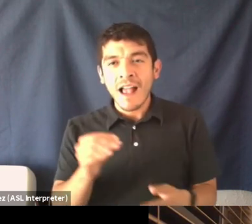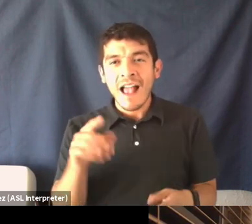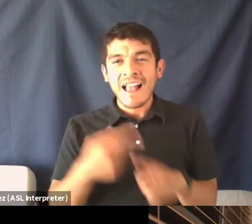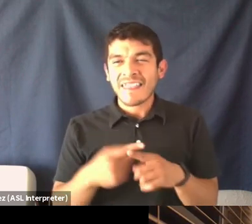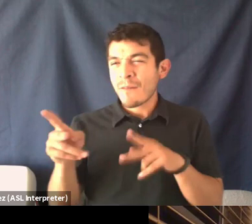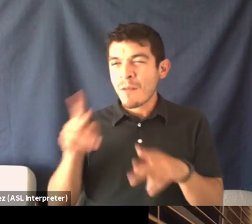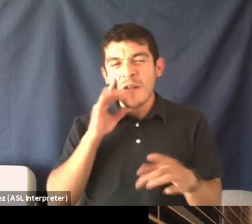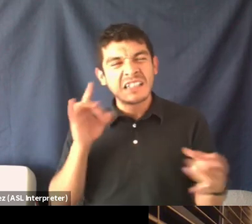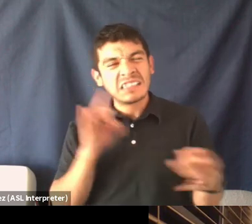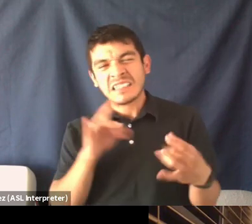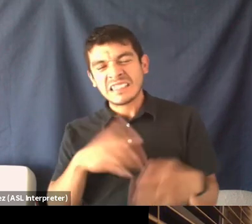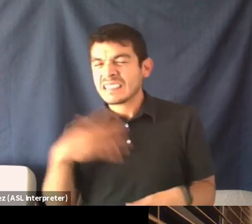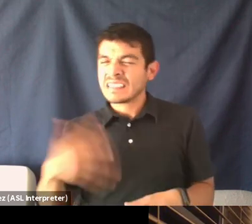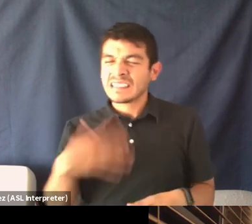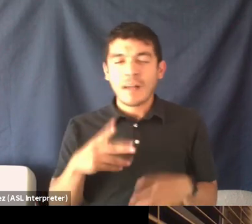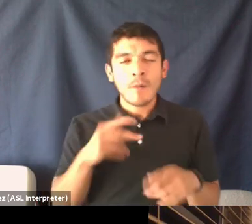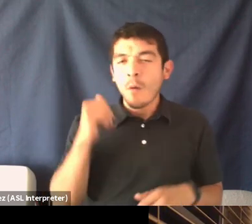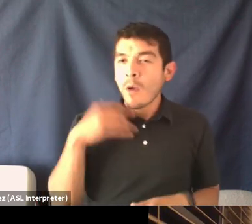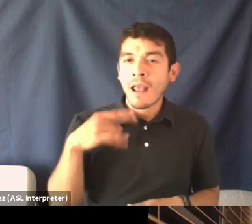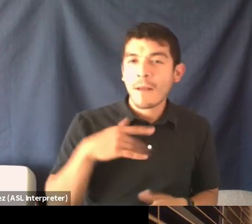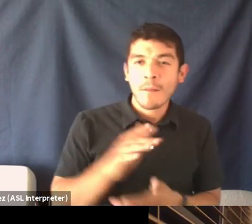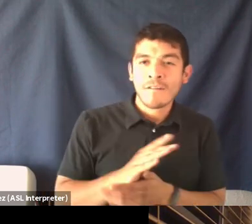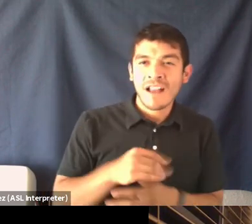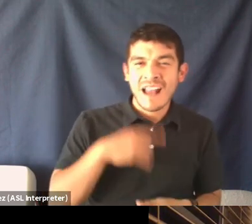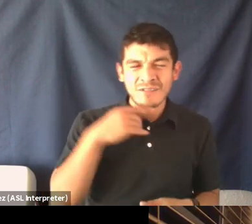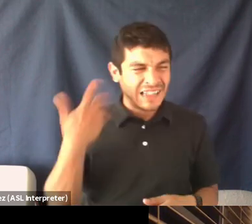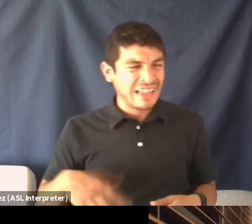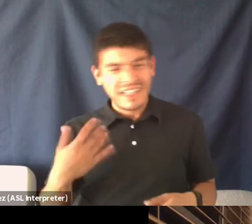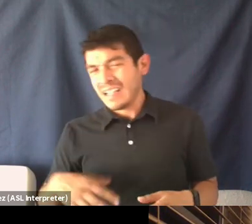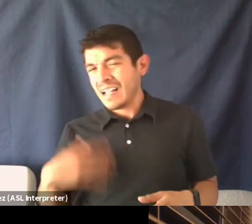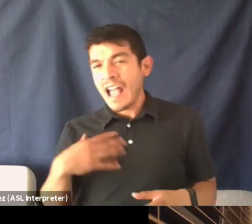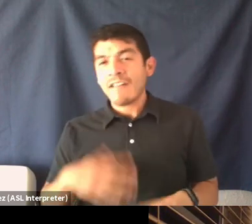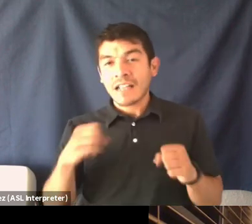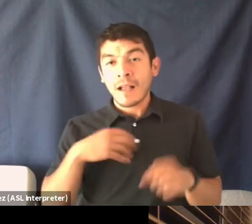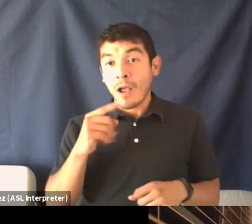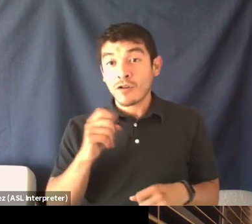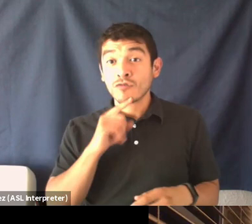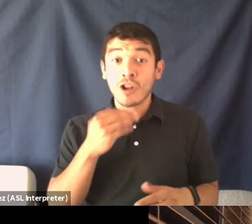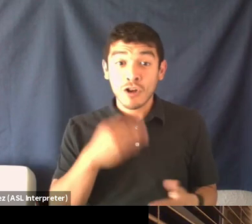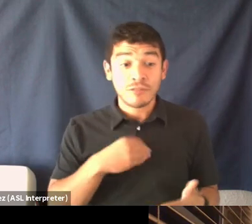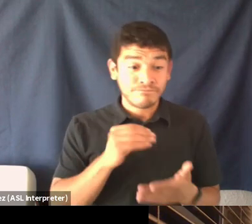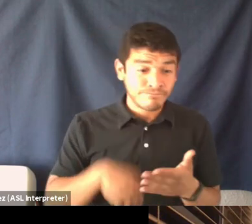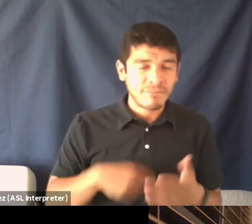and everyone would not really like them. And I go, "Oh man, I got to take, you know, "some of these notes are really good. "I should take them to heart."